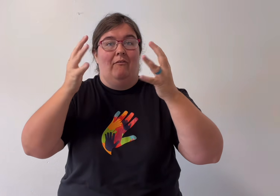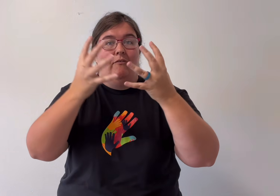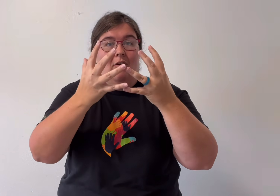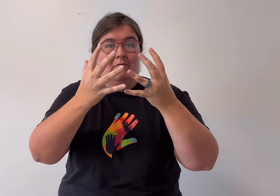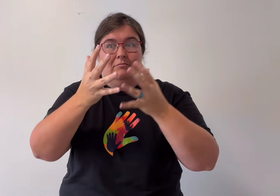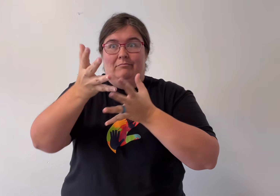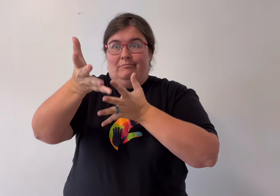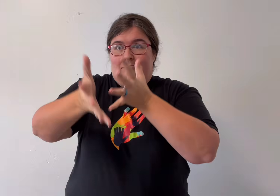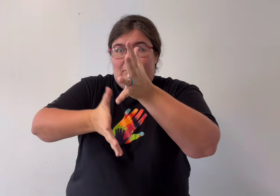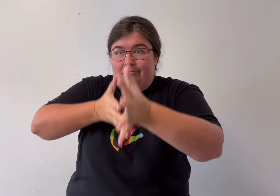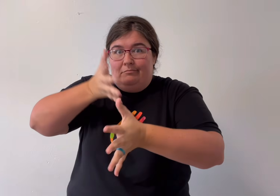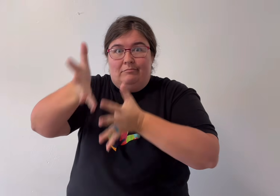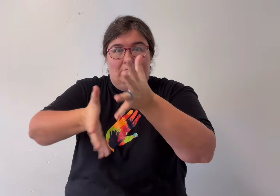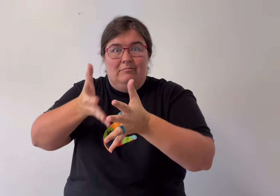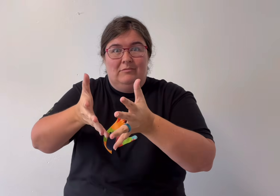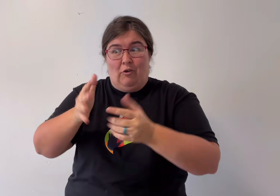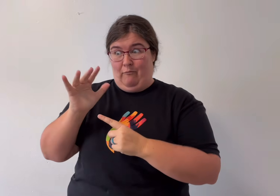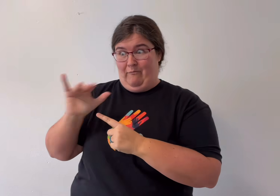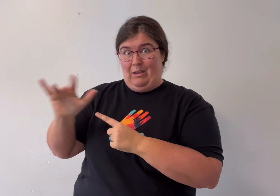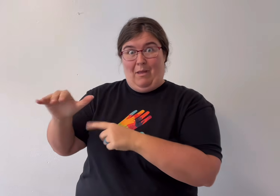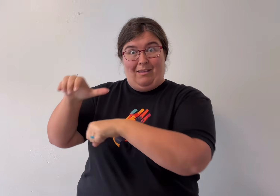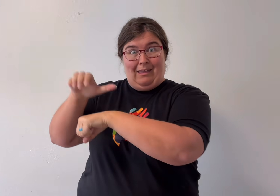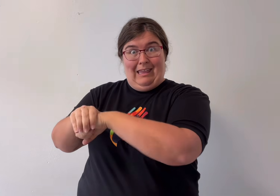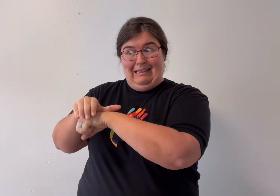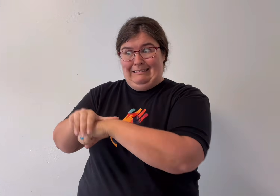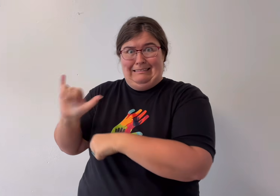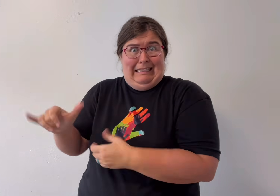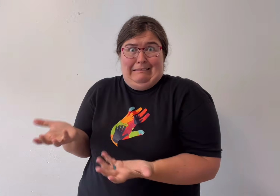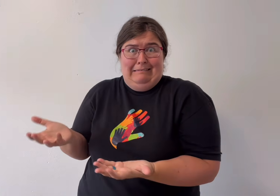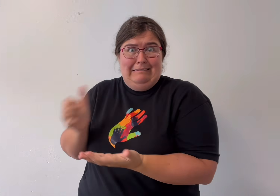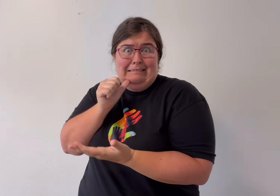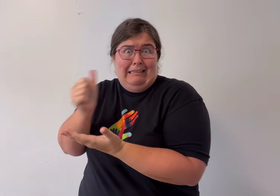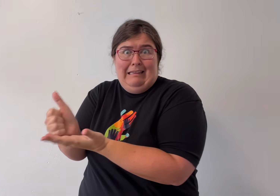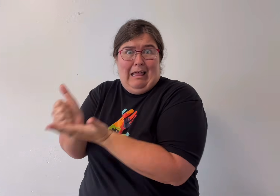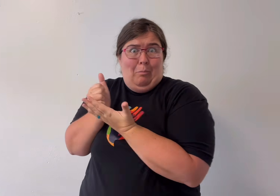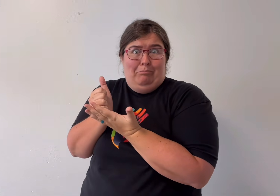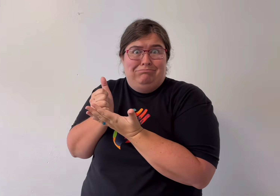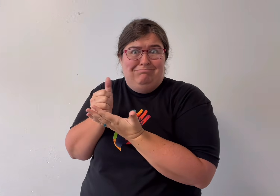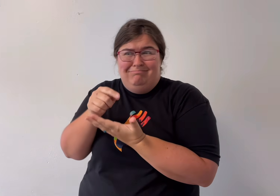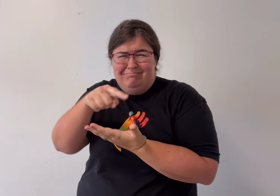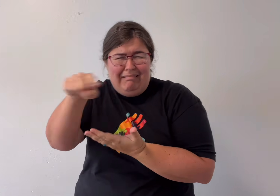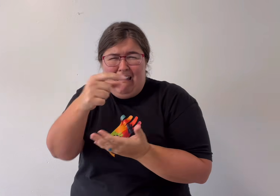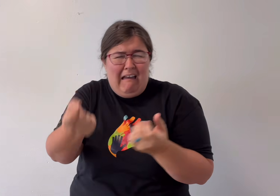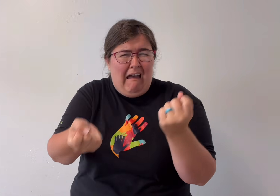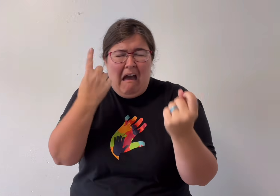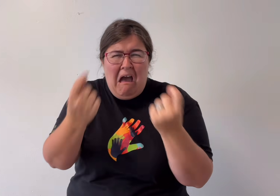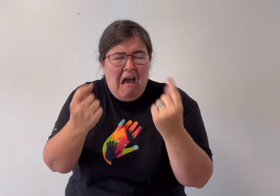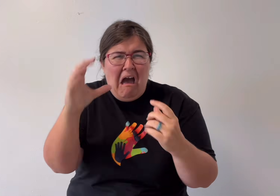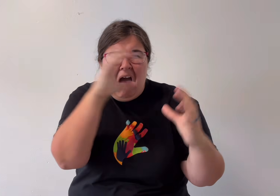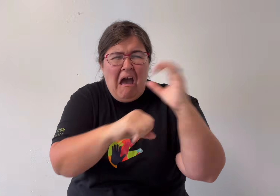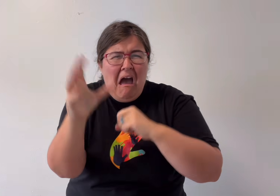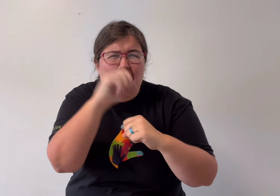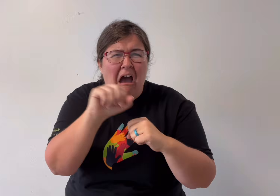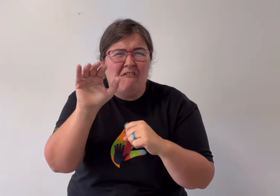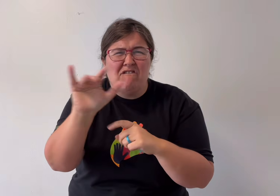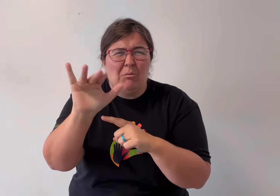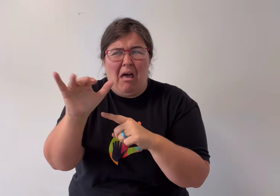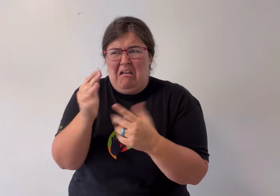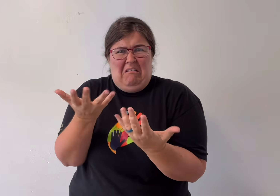So, I'm chatting with Deaf worldwide and fingerspelling English words doesn't really help much. They're not going to understand much of my fingerspelling. So,